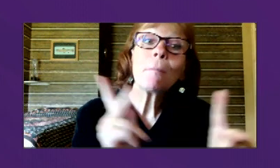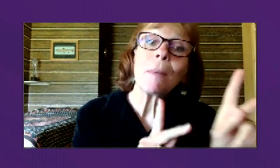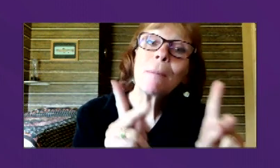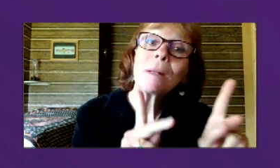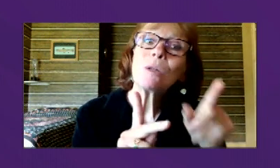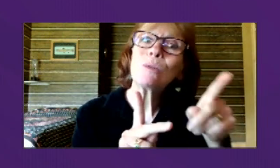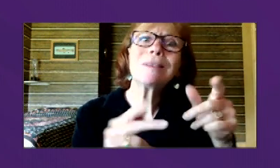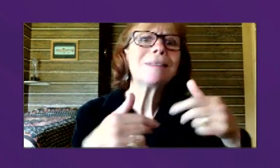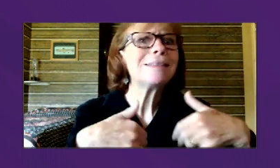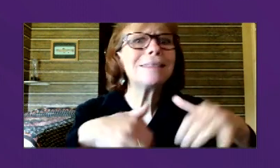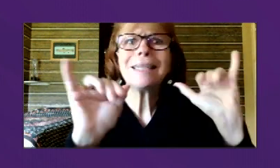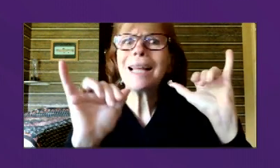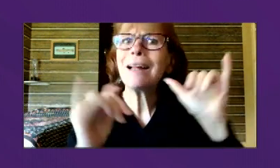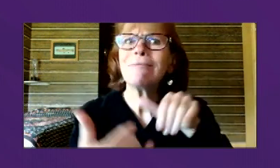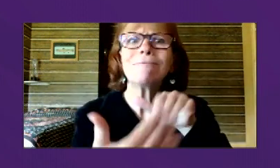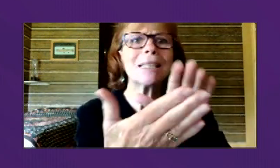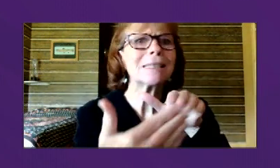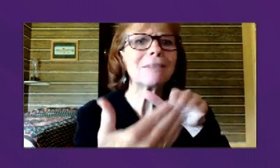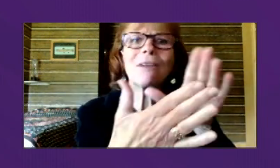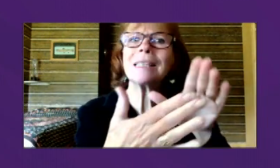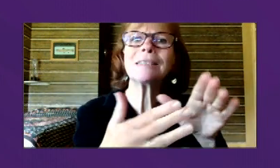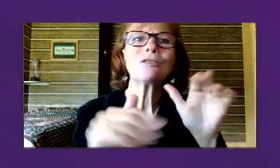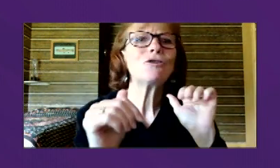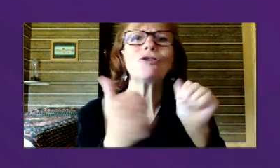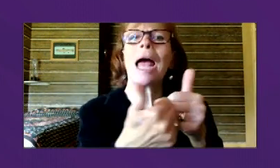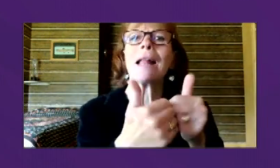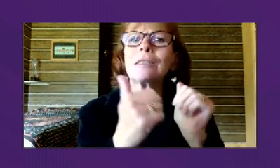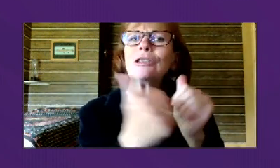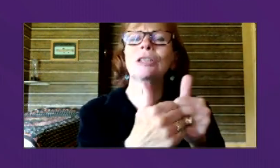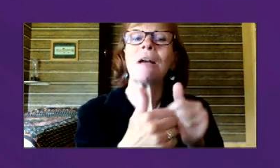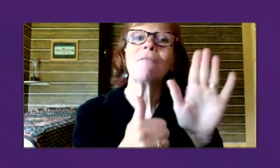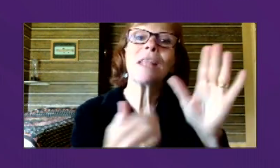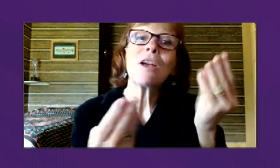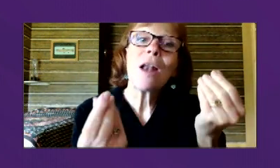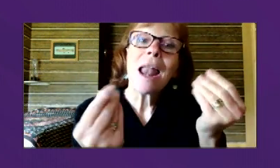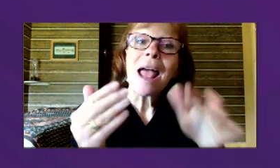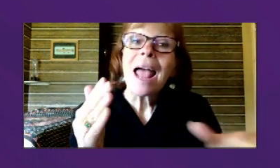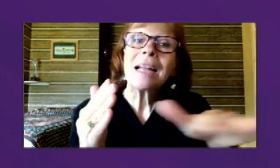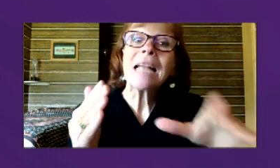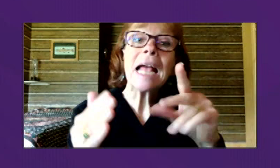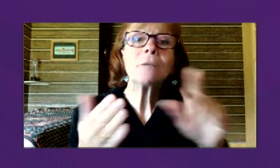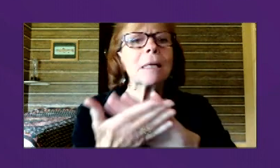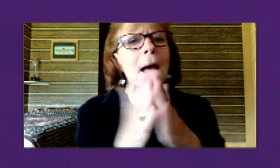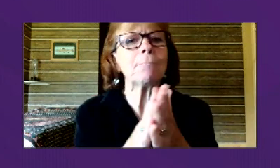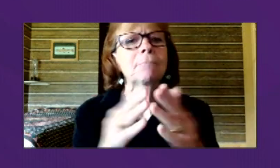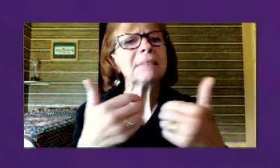to their land and sovereignty today. Thank you so much. And if you have any questions, please